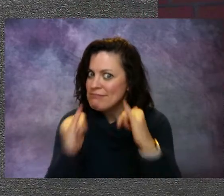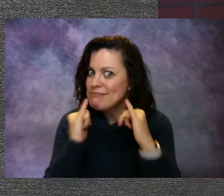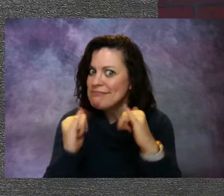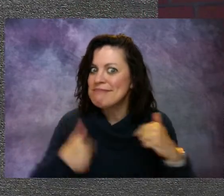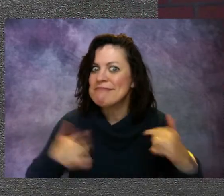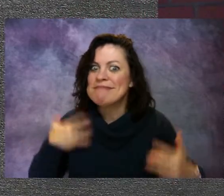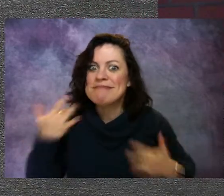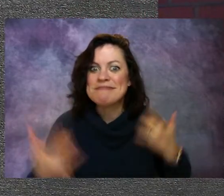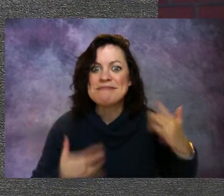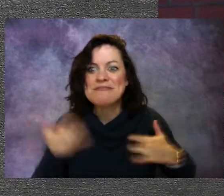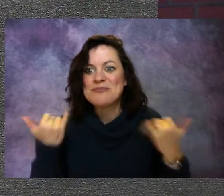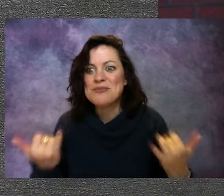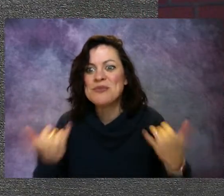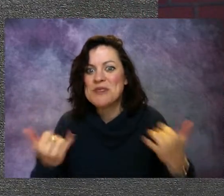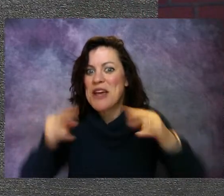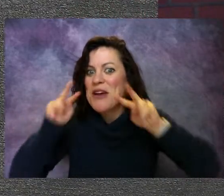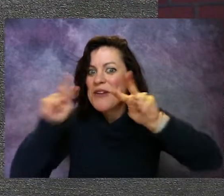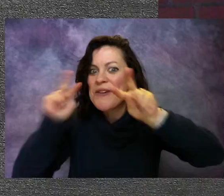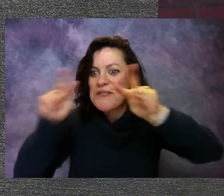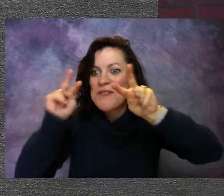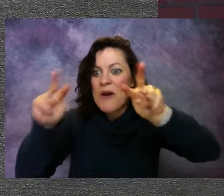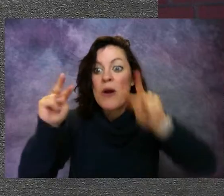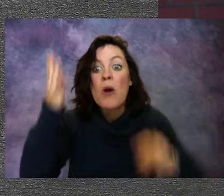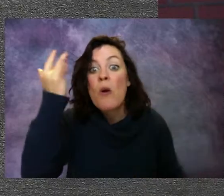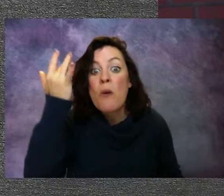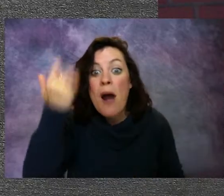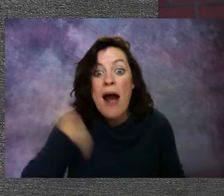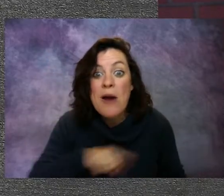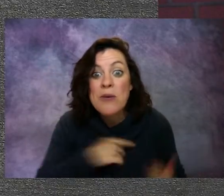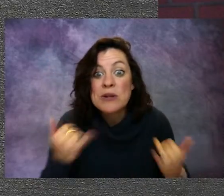because today we are going to be doing some science.